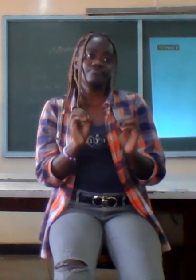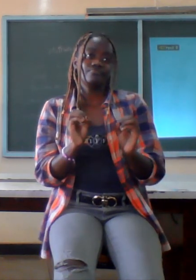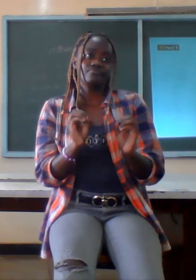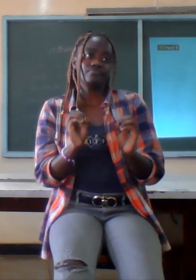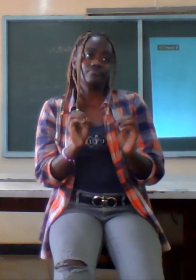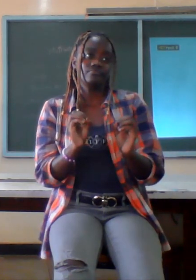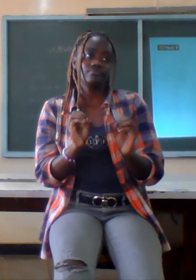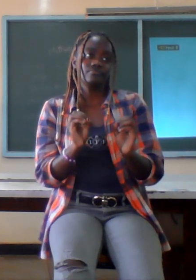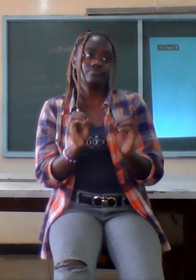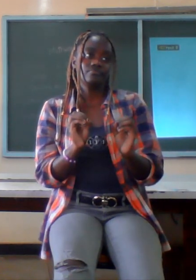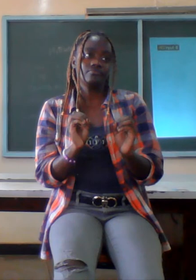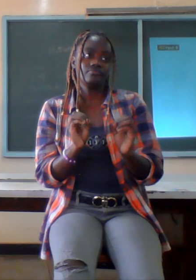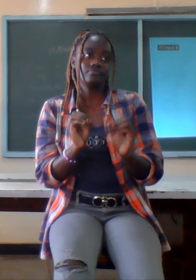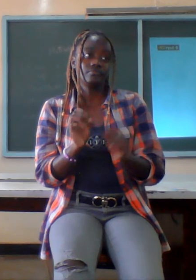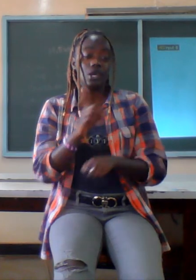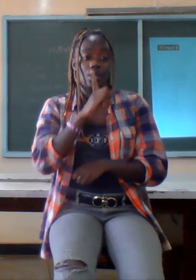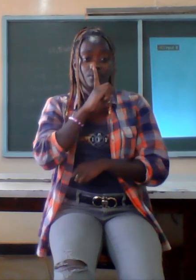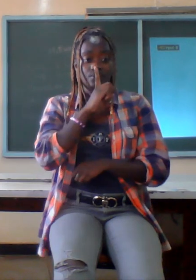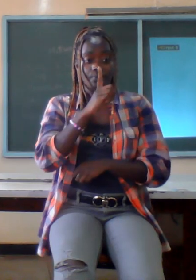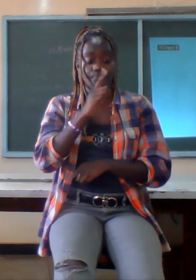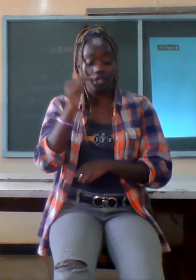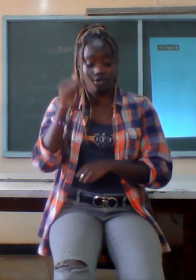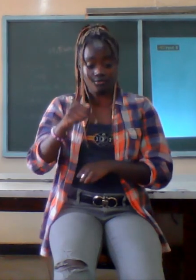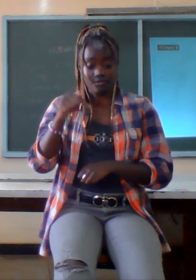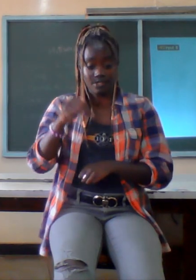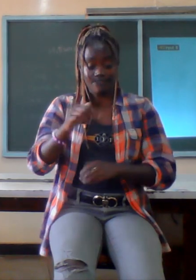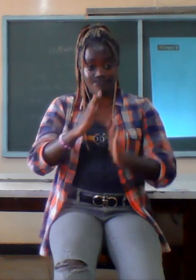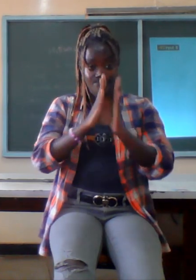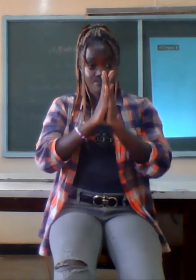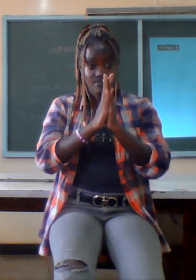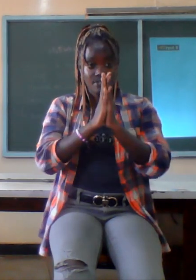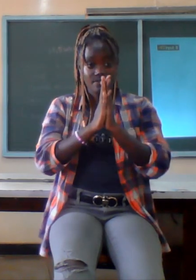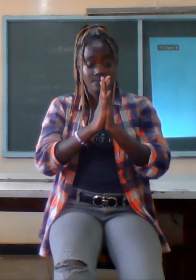so today let us pray for our marriages